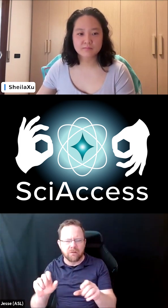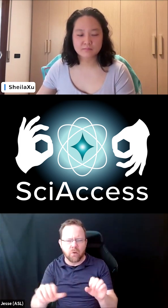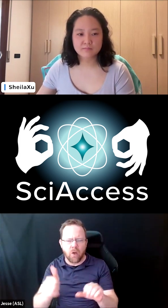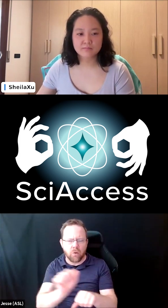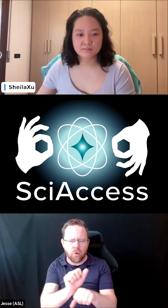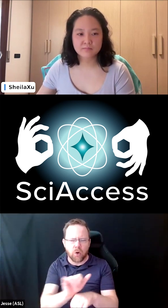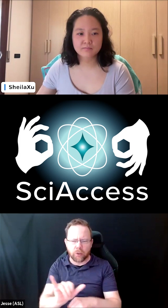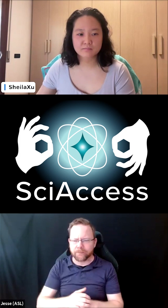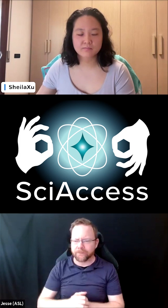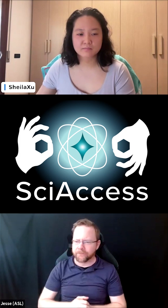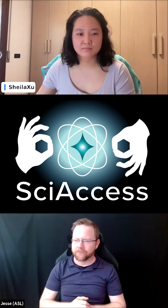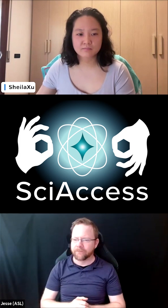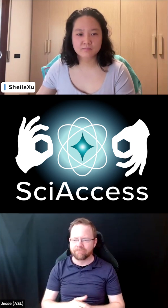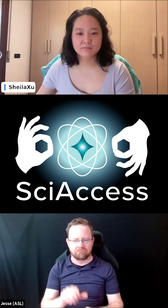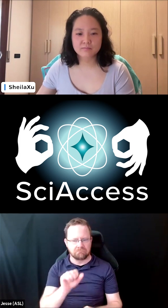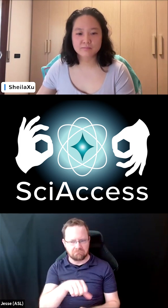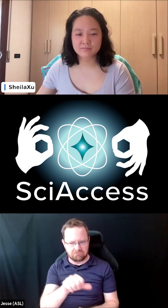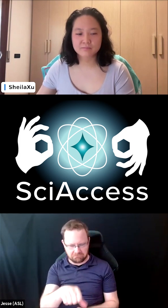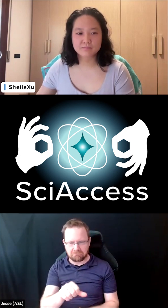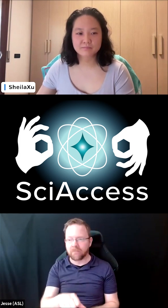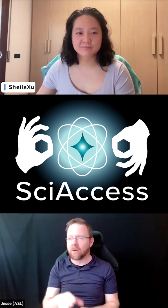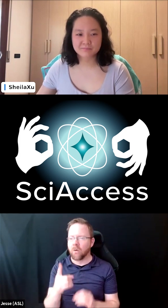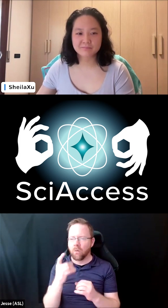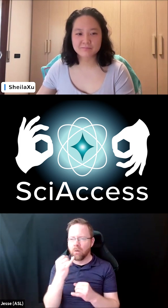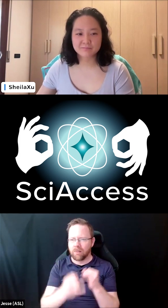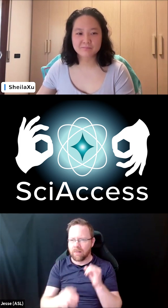One last question from Kimberly saying, does going to